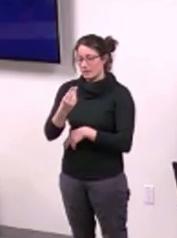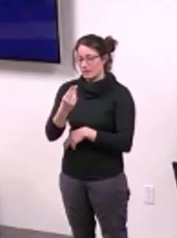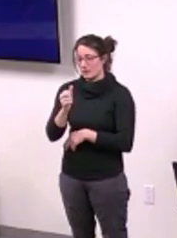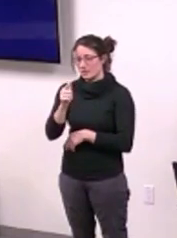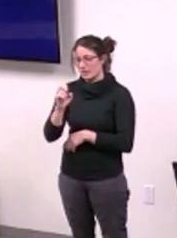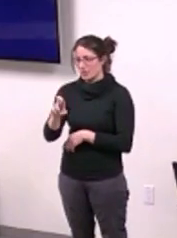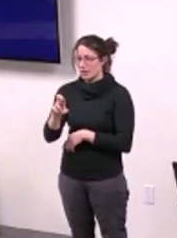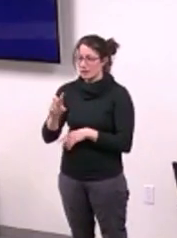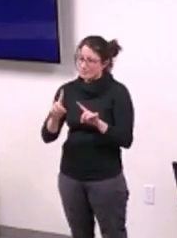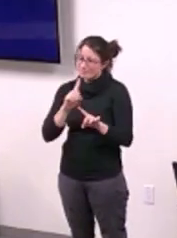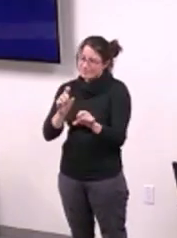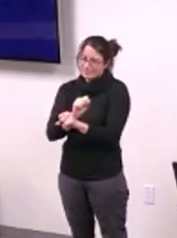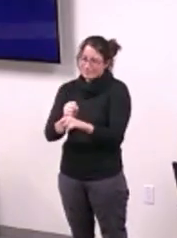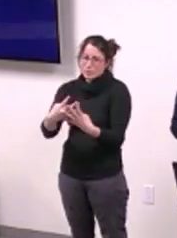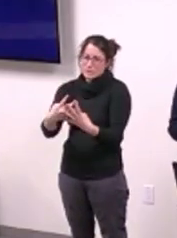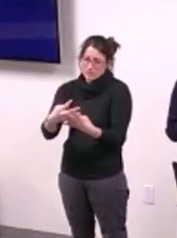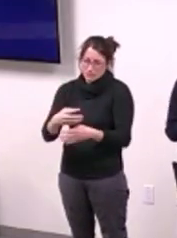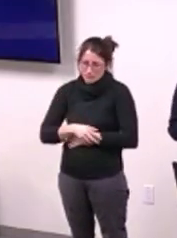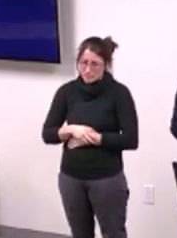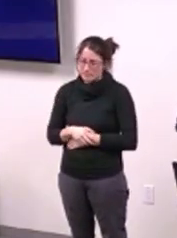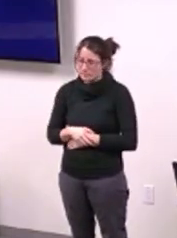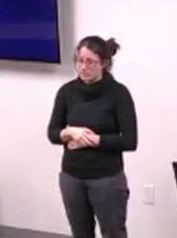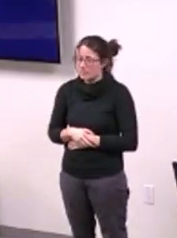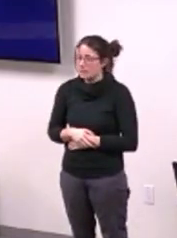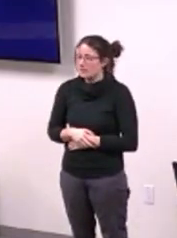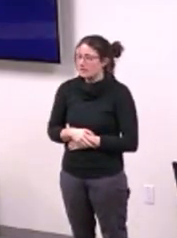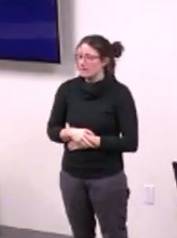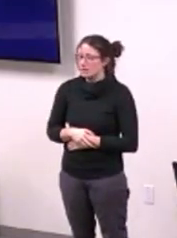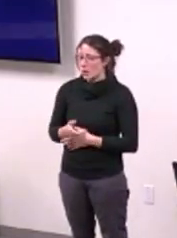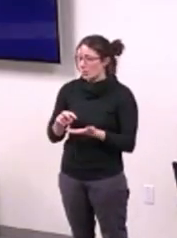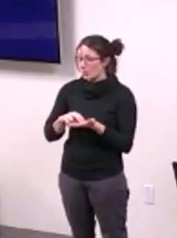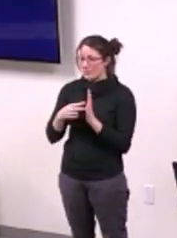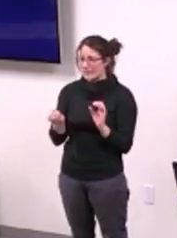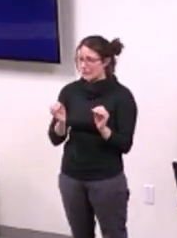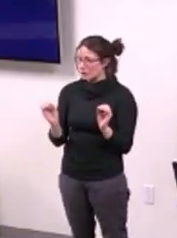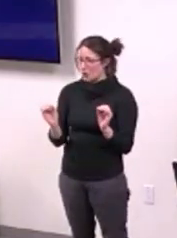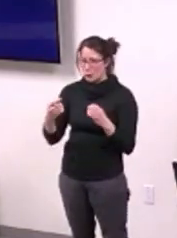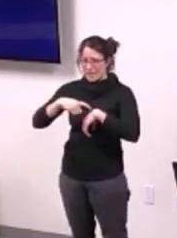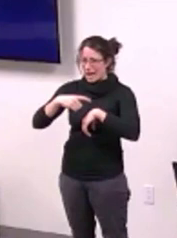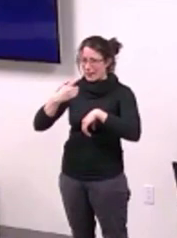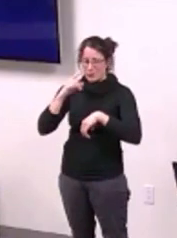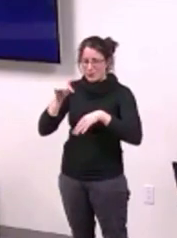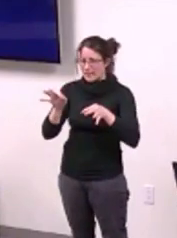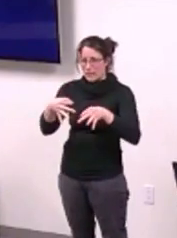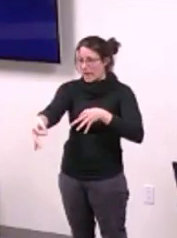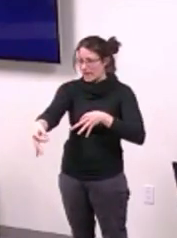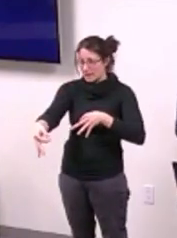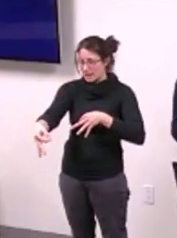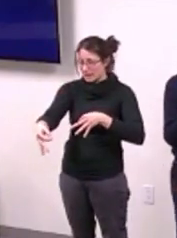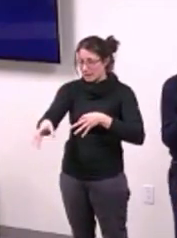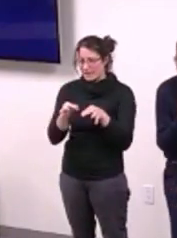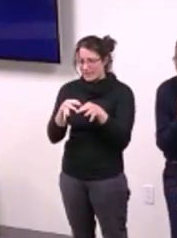So, so there's no time for these delays, right? The delay is like death.